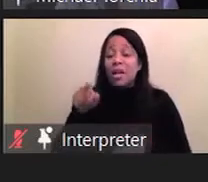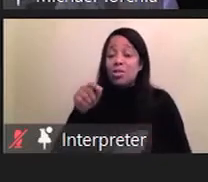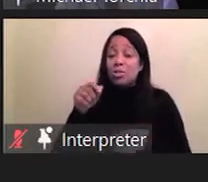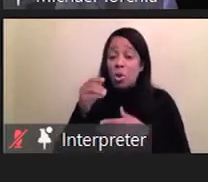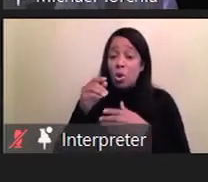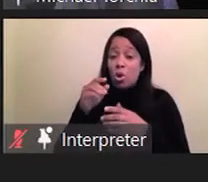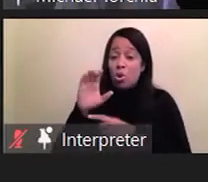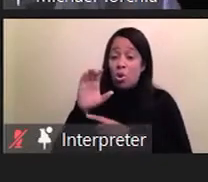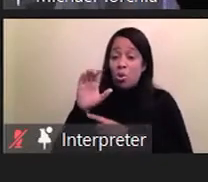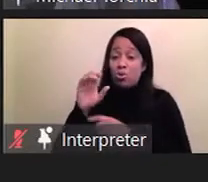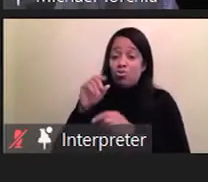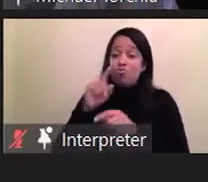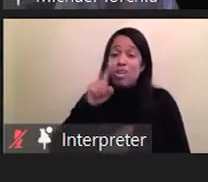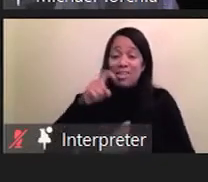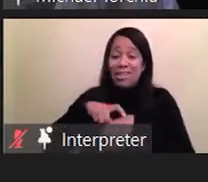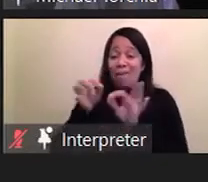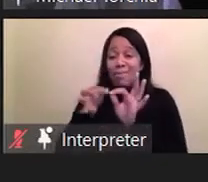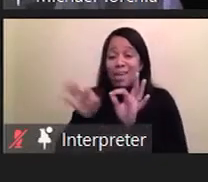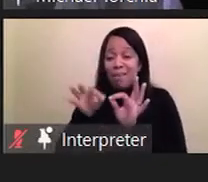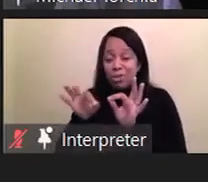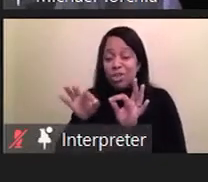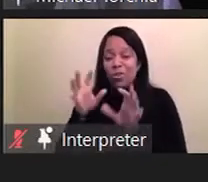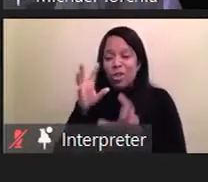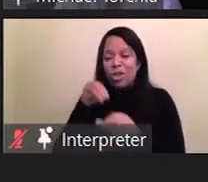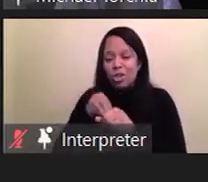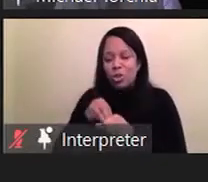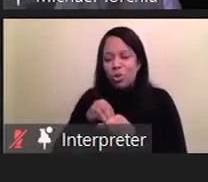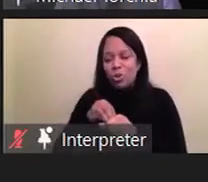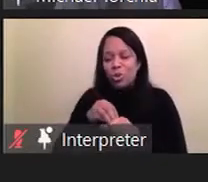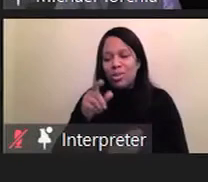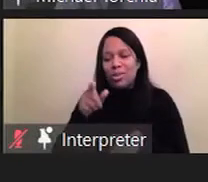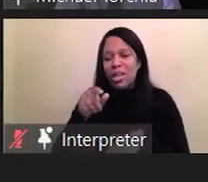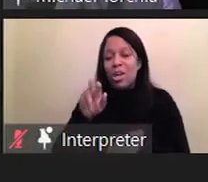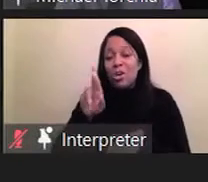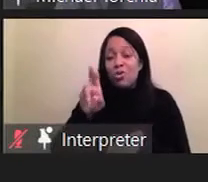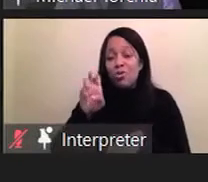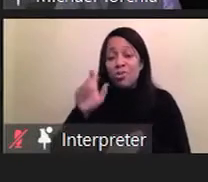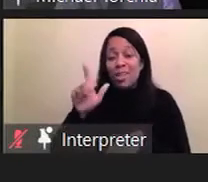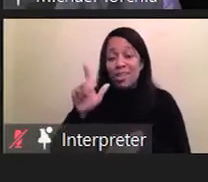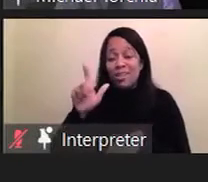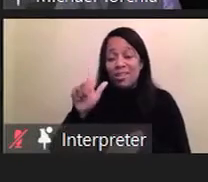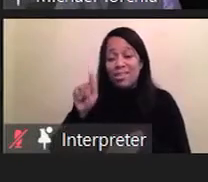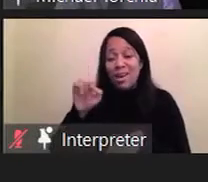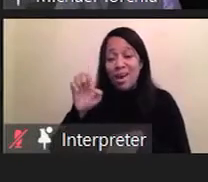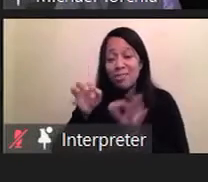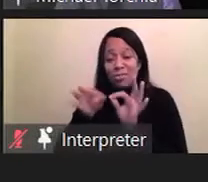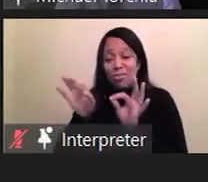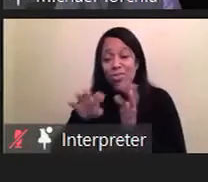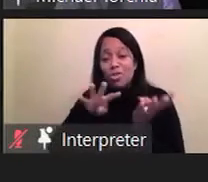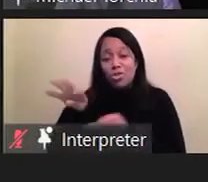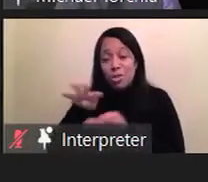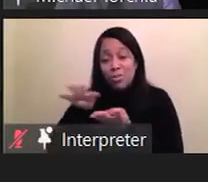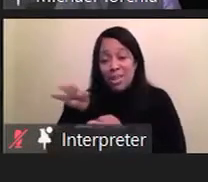streaming for live-streamed events that are posted on the internet or taking place virtually,